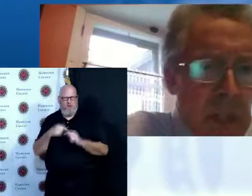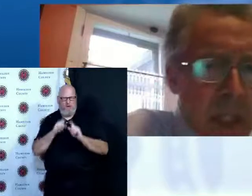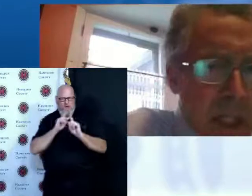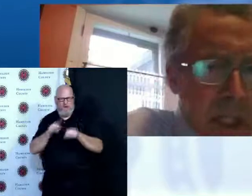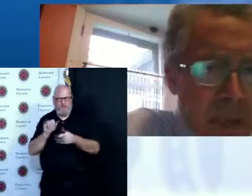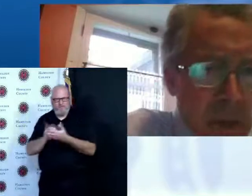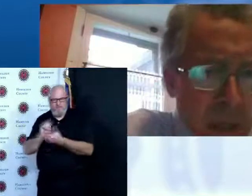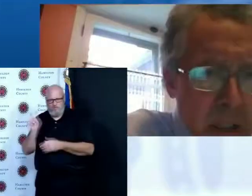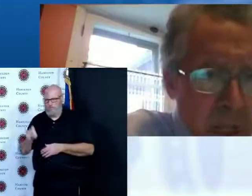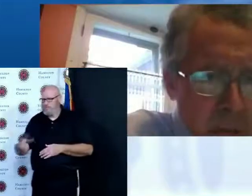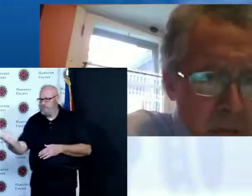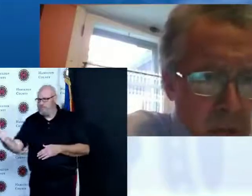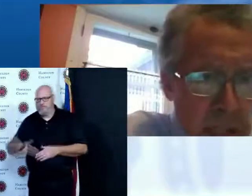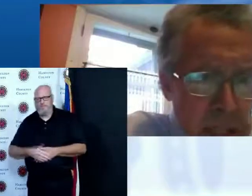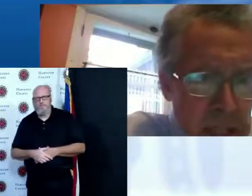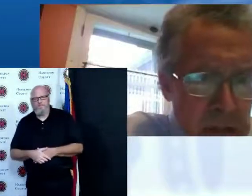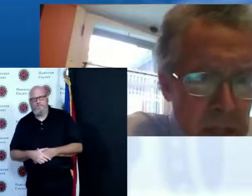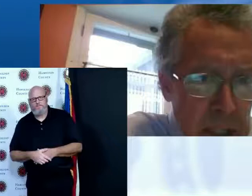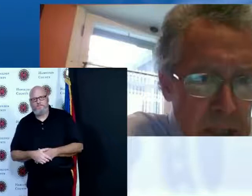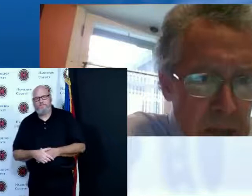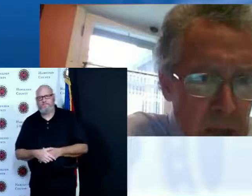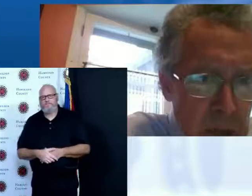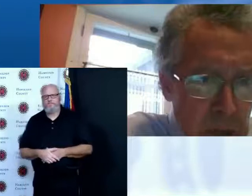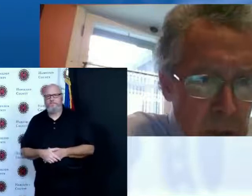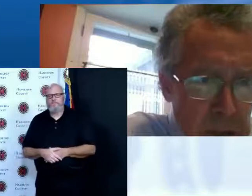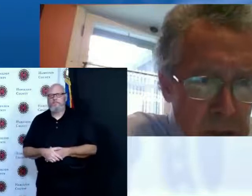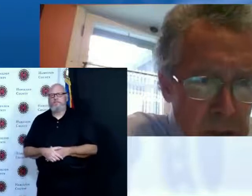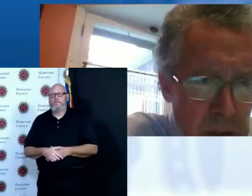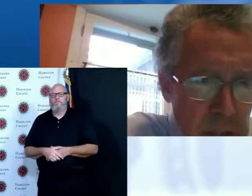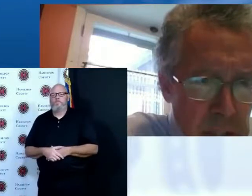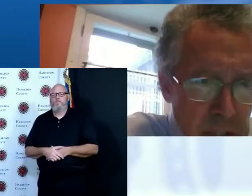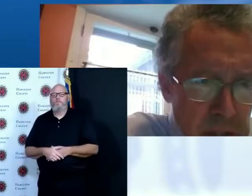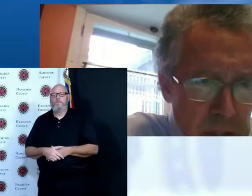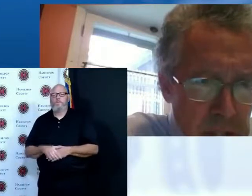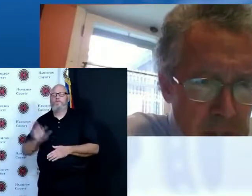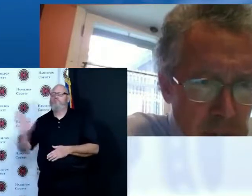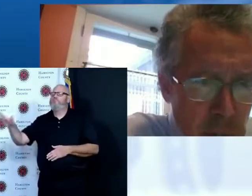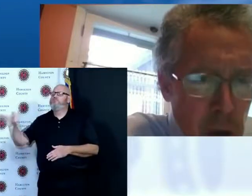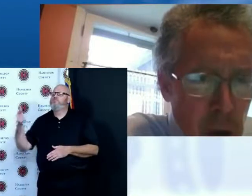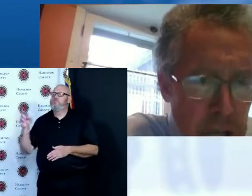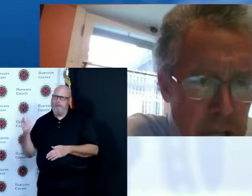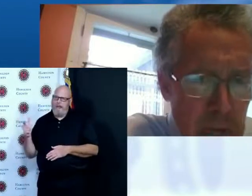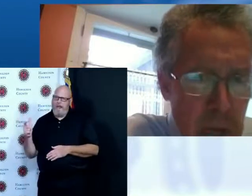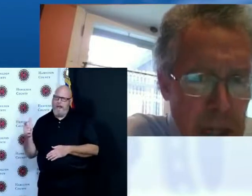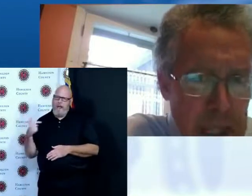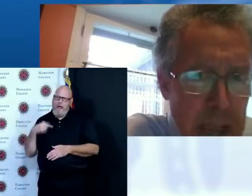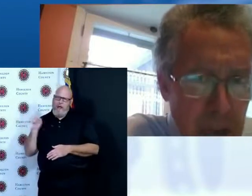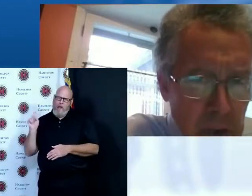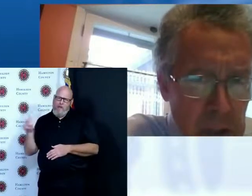yeah and I guess Greg Greg I guess I guess the the question is as you look at it right now